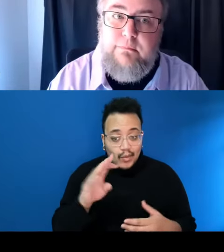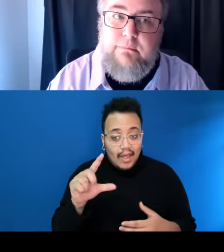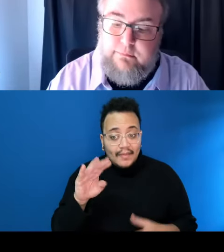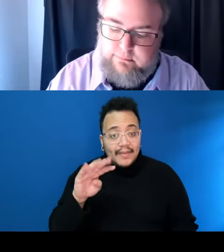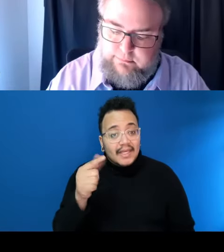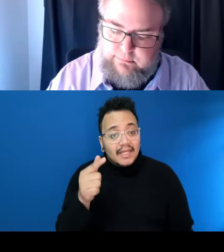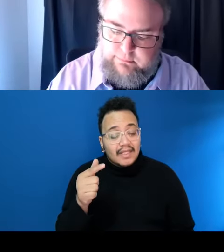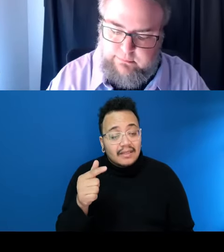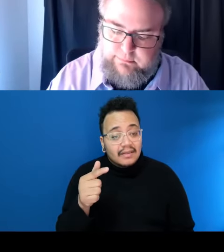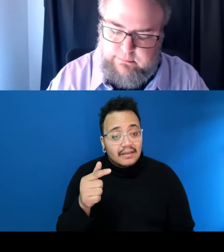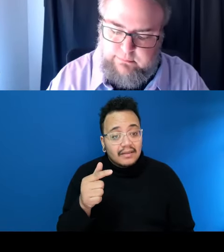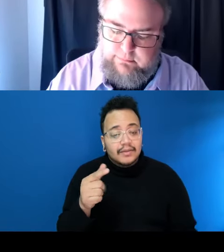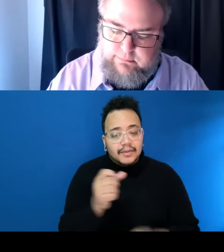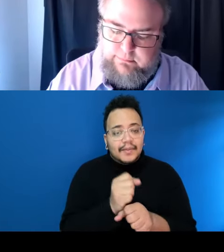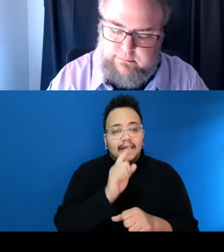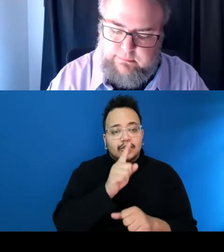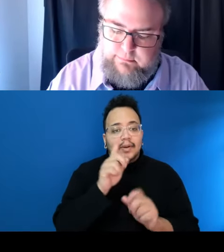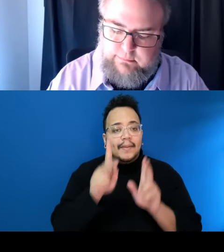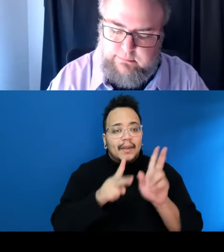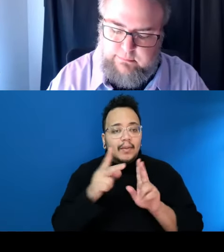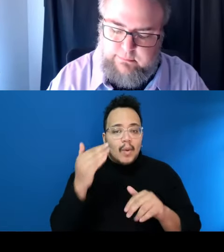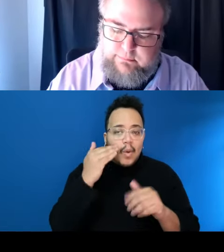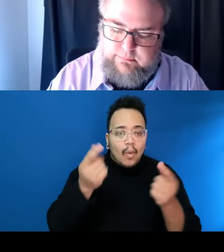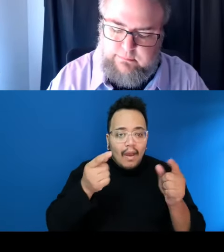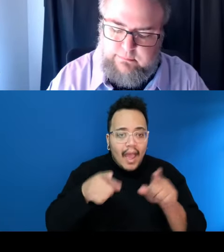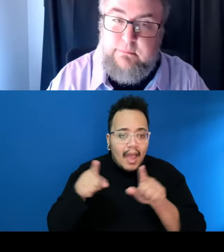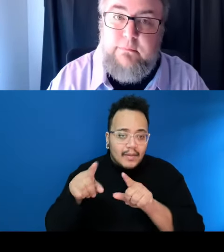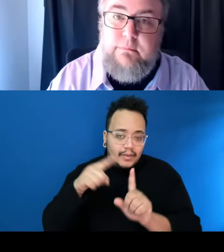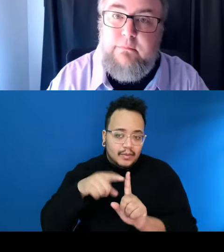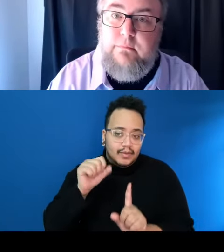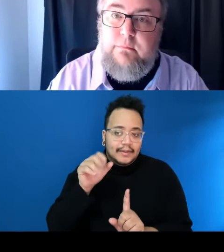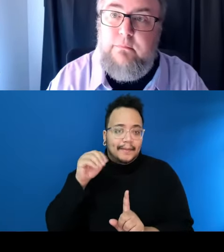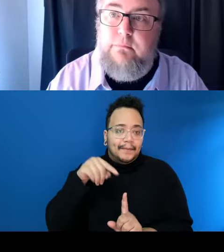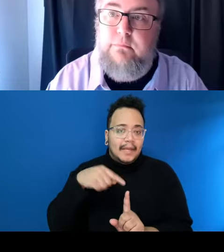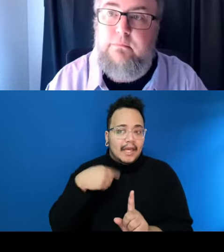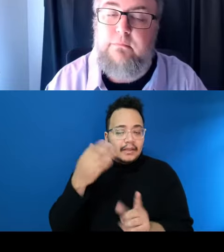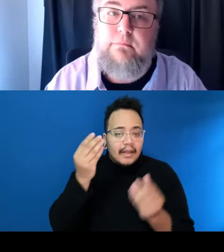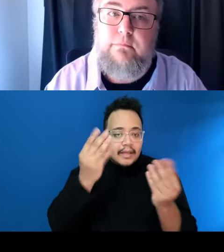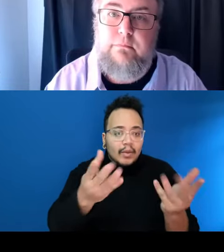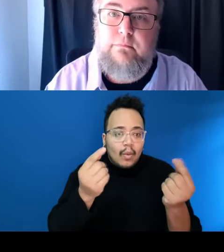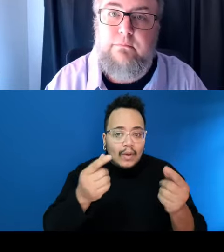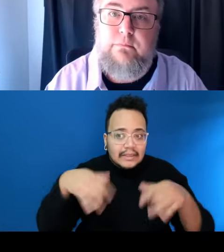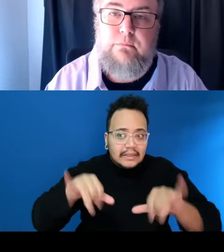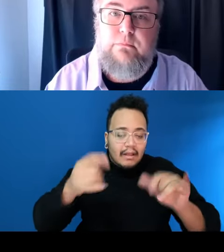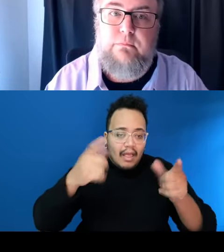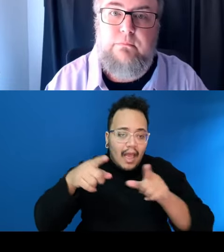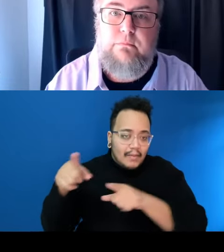to make sure that these people know what happened, know what still happens, and are engaged and committed to making sure